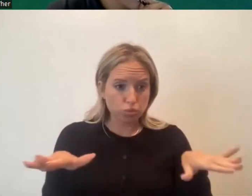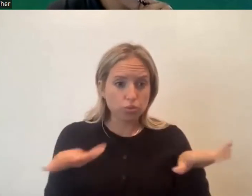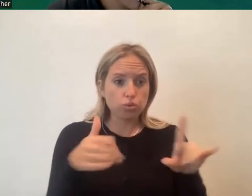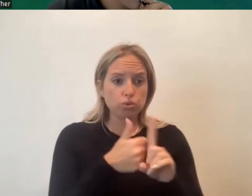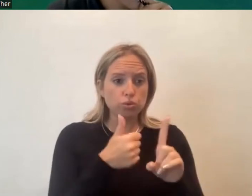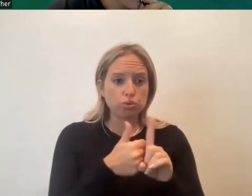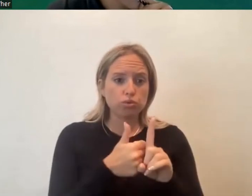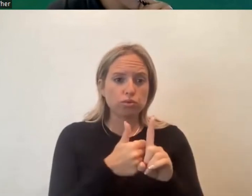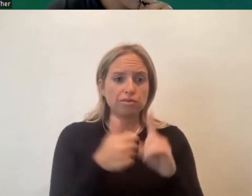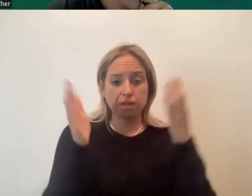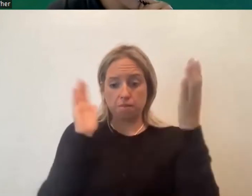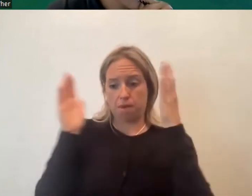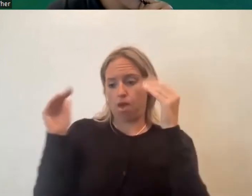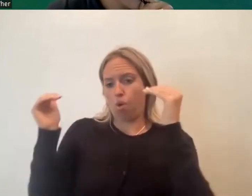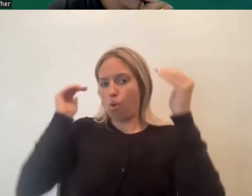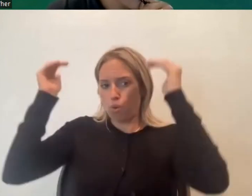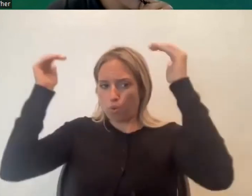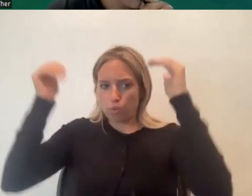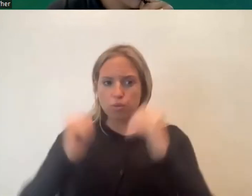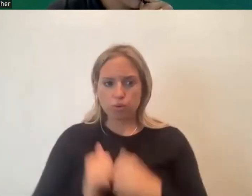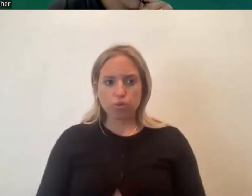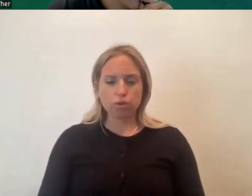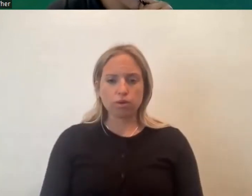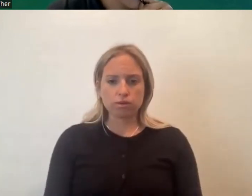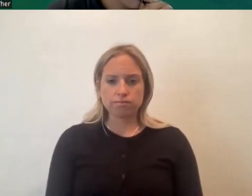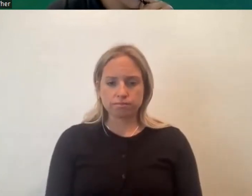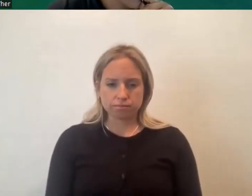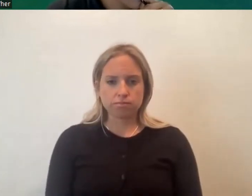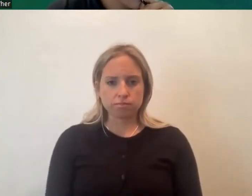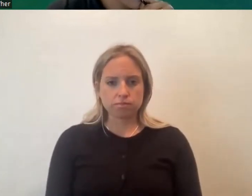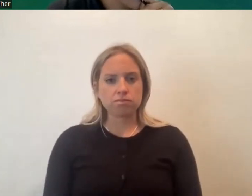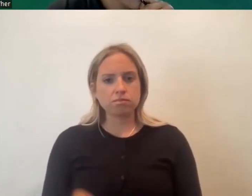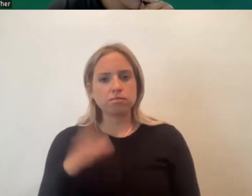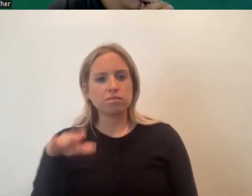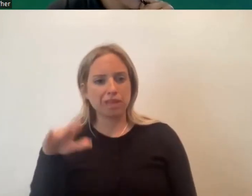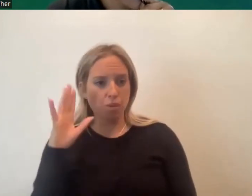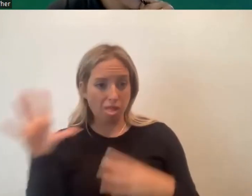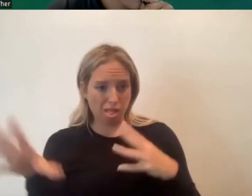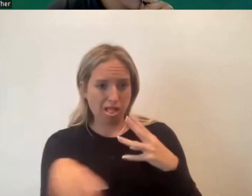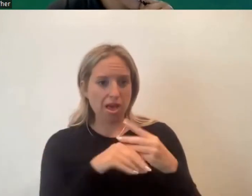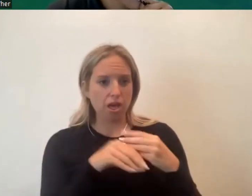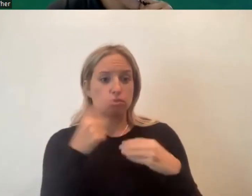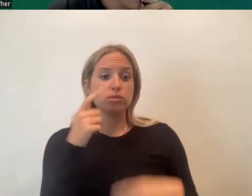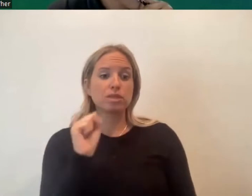compare it to adults. Lanie: And I'll add to that, since SSI is a need-based